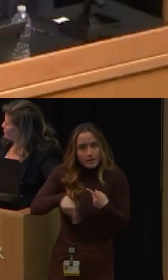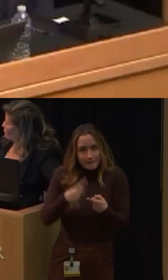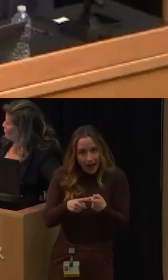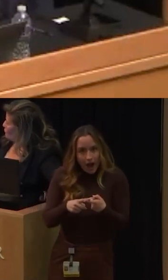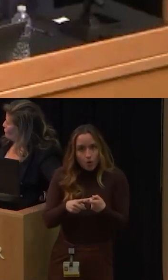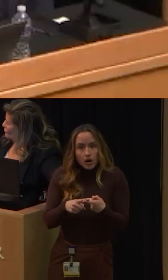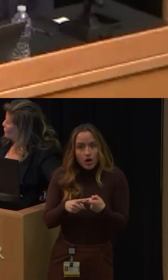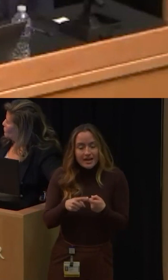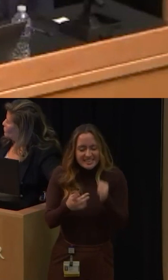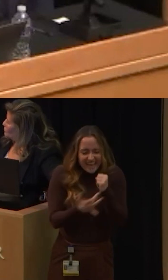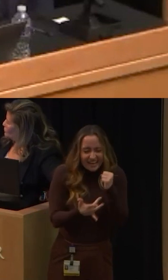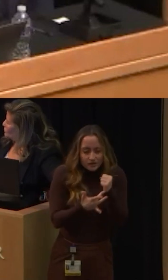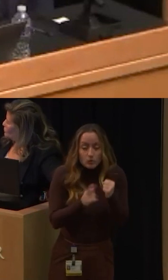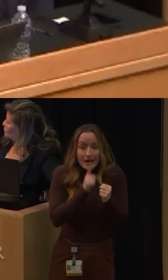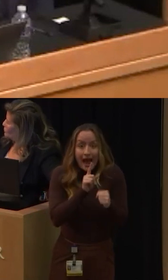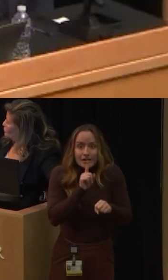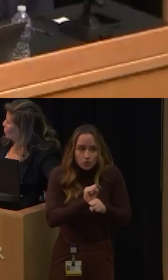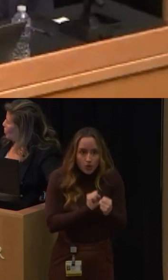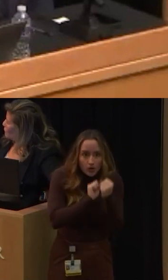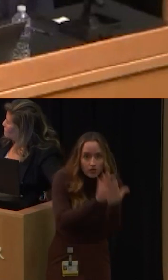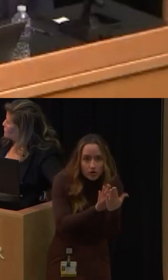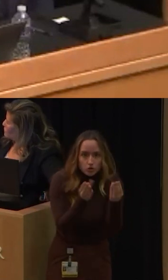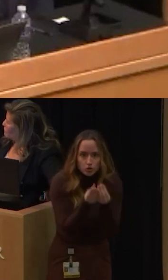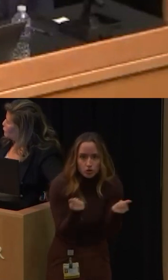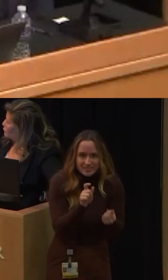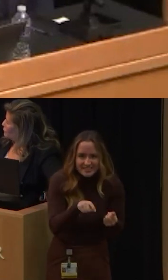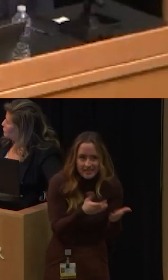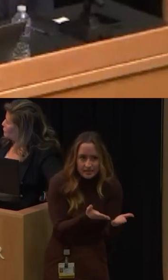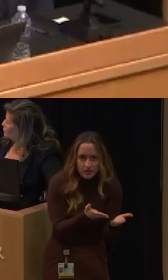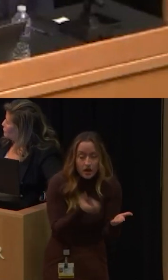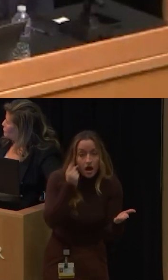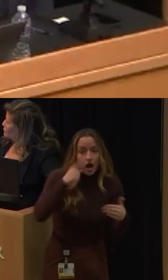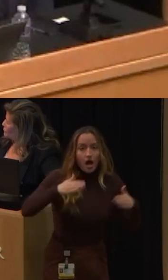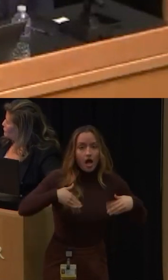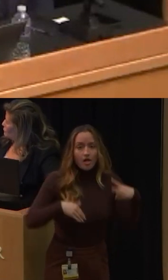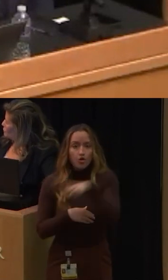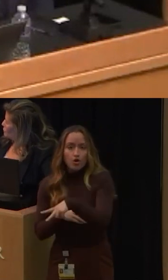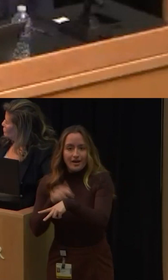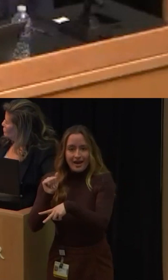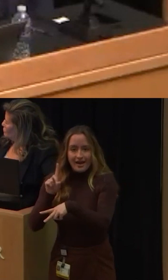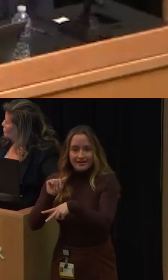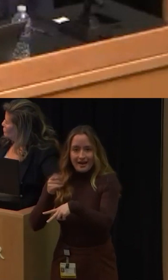that needed to be made, but they did not take enough time to look at the adaptives, things that, thoughts that,